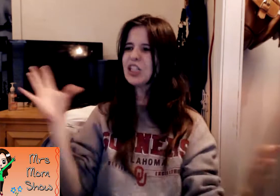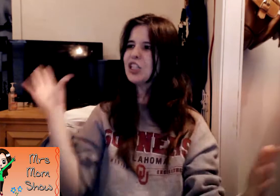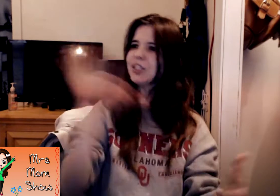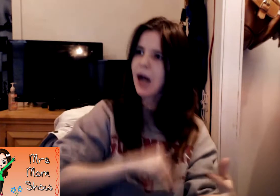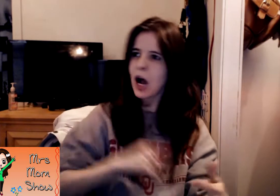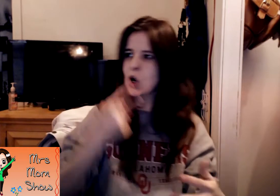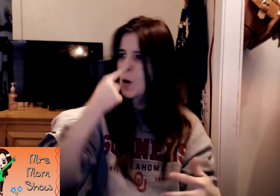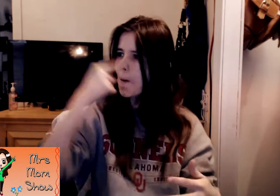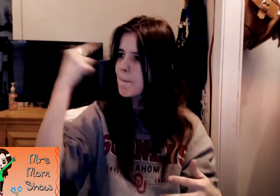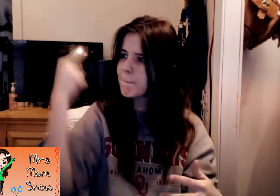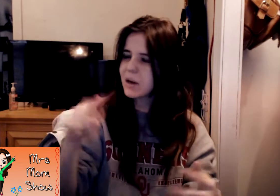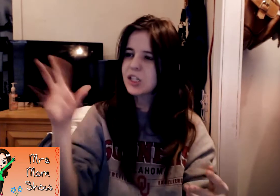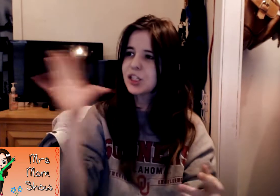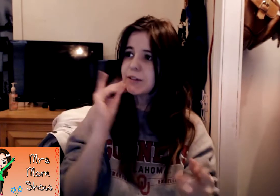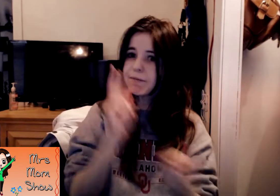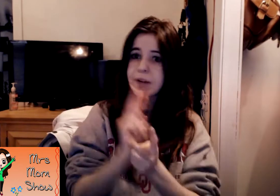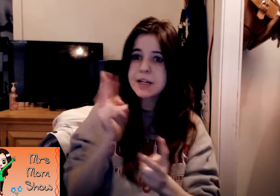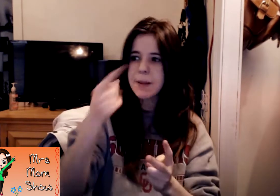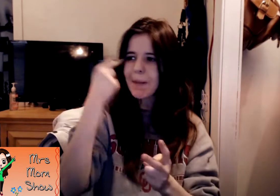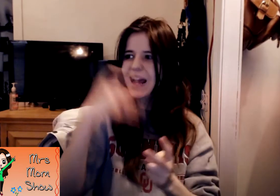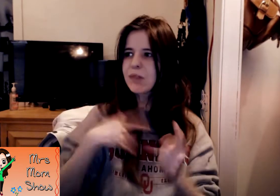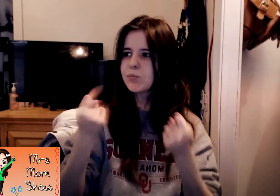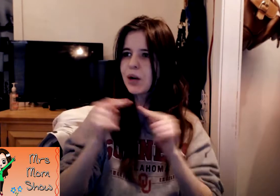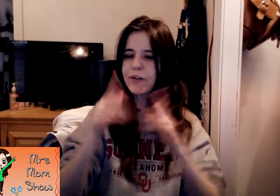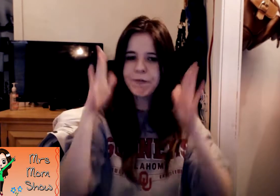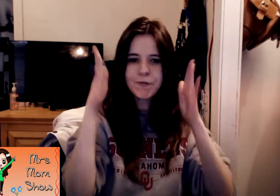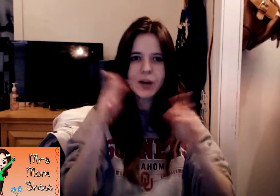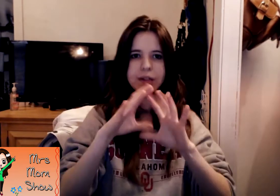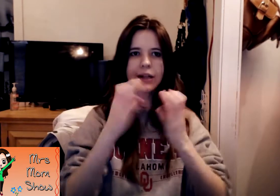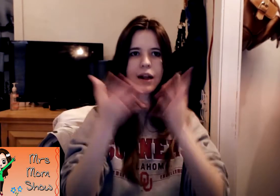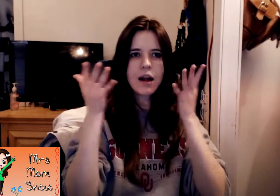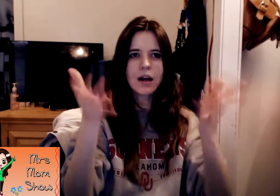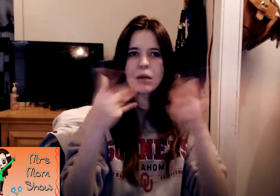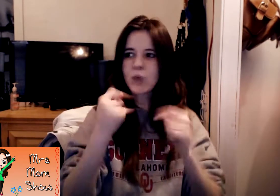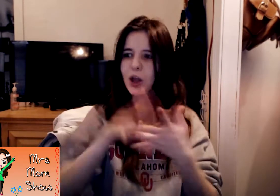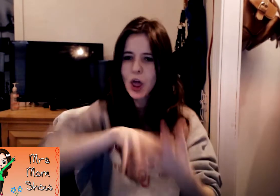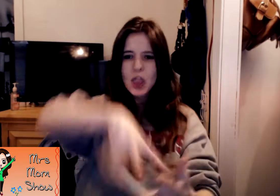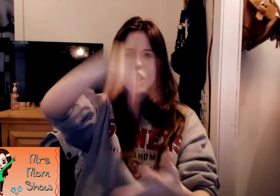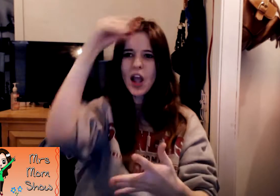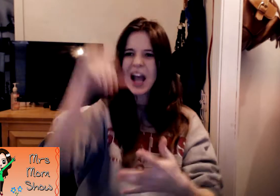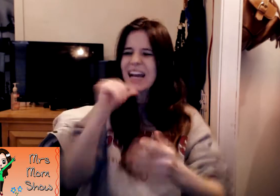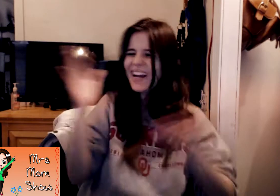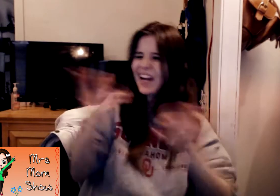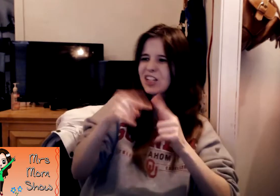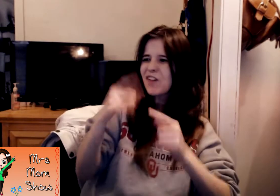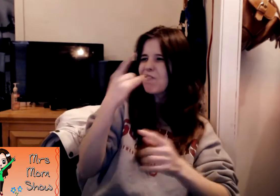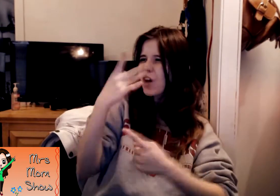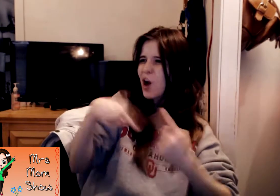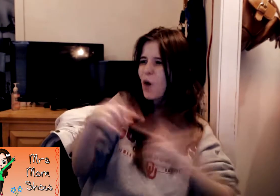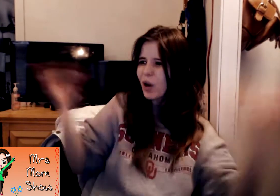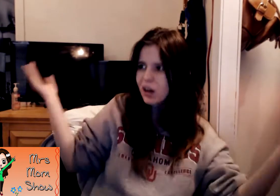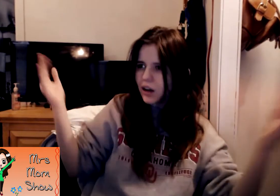"SHUT UP! You, guys, would you mind to shut the fuck up?! While I'm trying to focus here, trying to learn, I'm not here to fool around!"